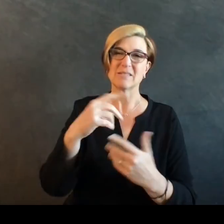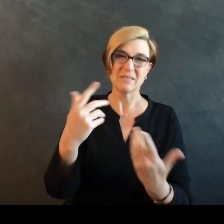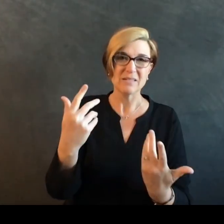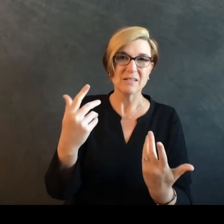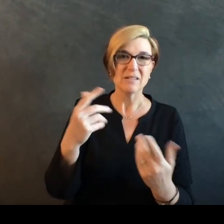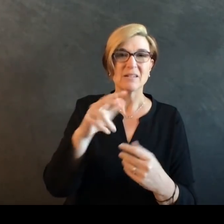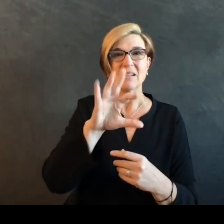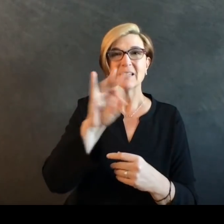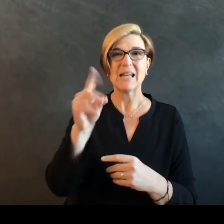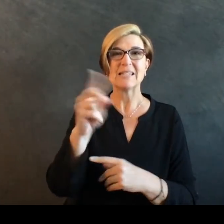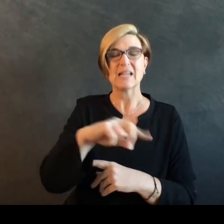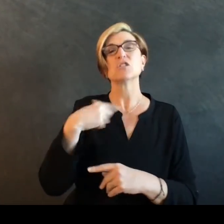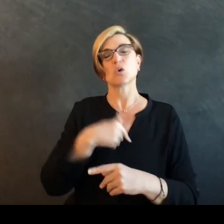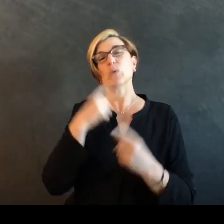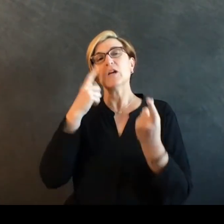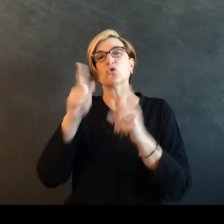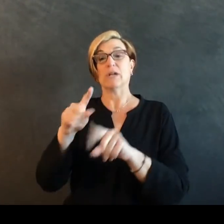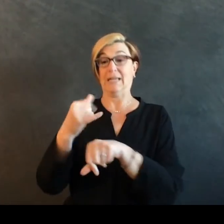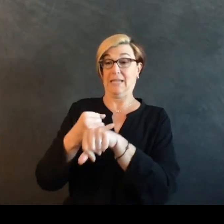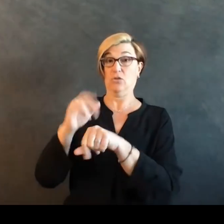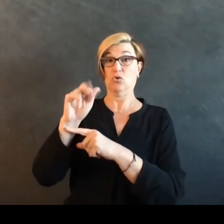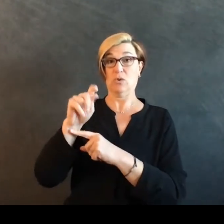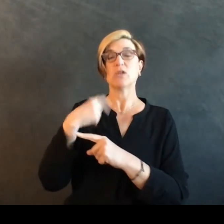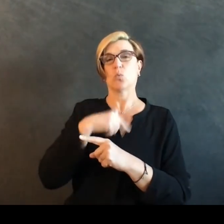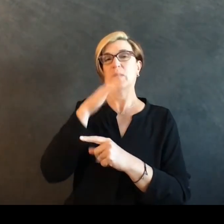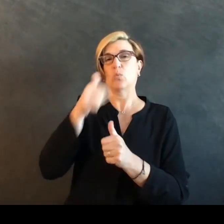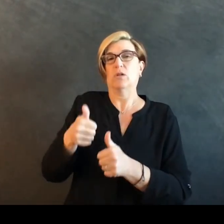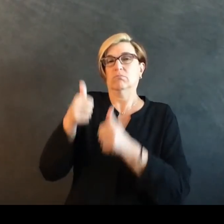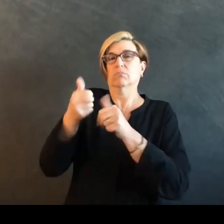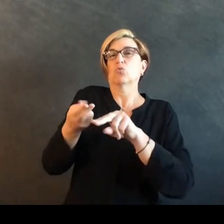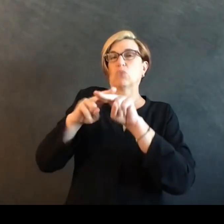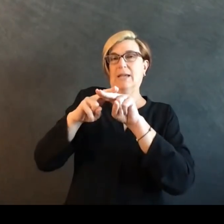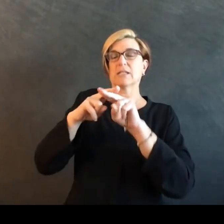the interest rate again I encourage everybody take out the Paycheck